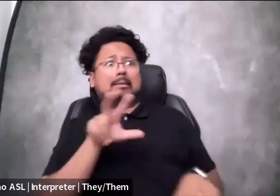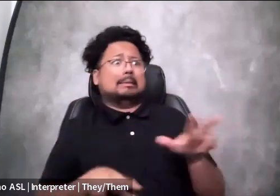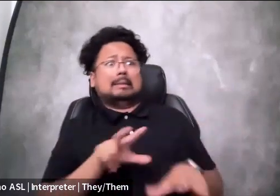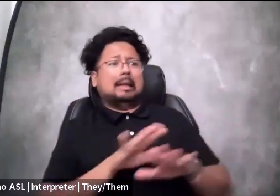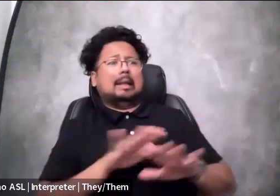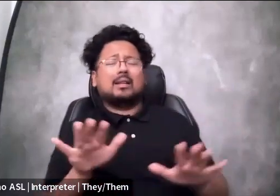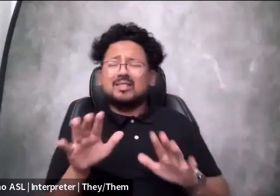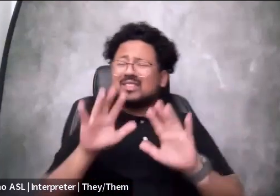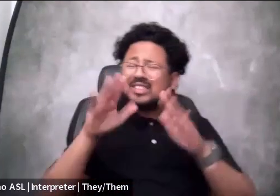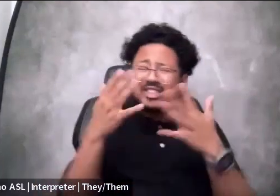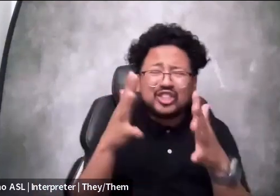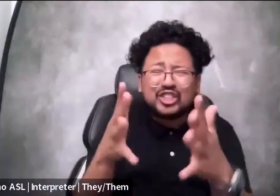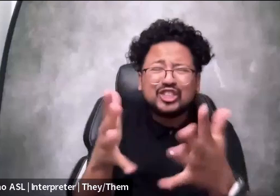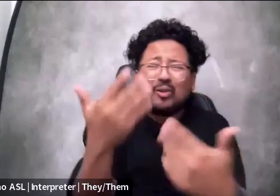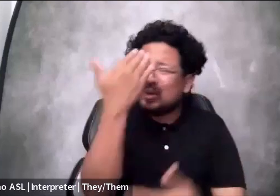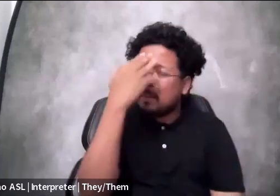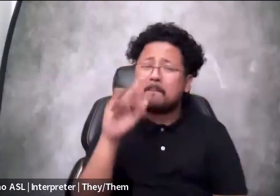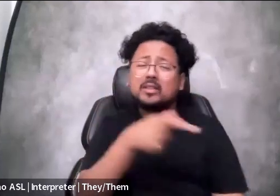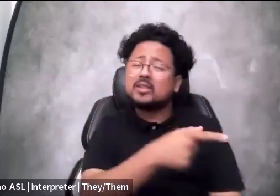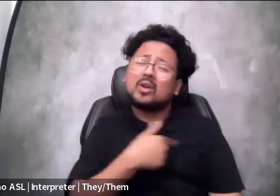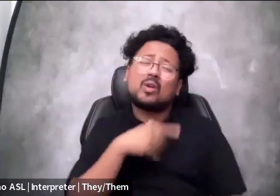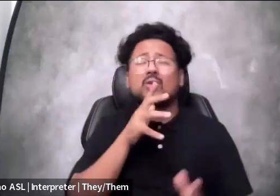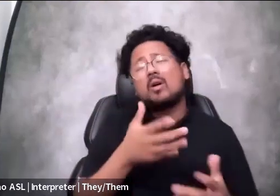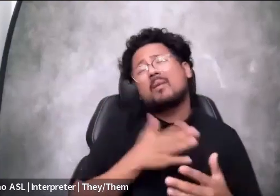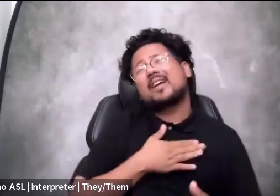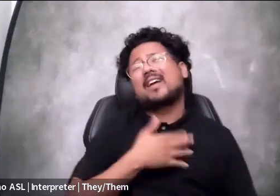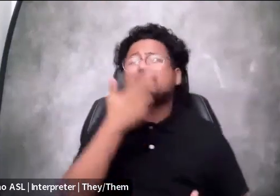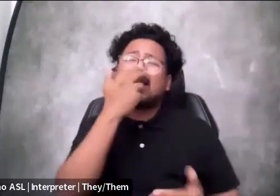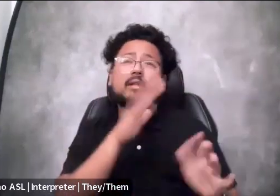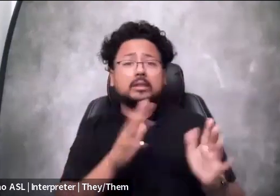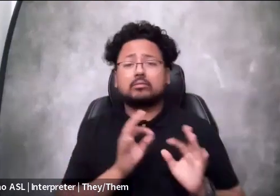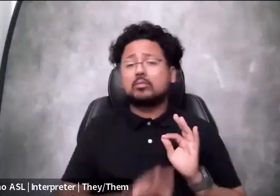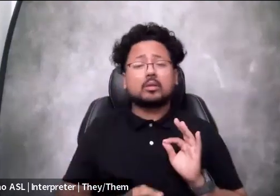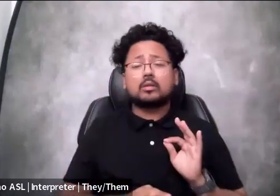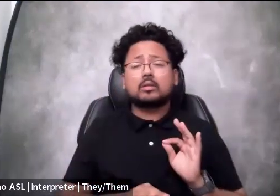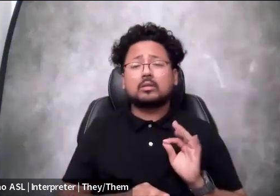all right, Melissa. And she threw up in the bully. Oh my God, that was so funny. And it's not a big deal anymore.